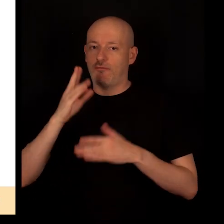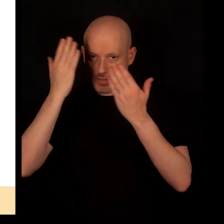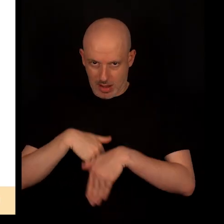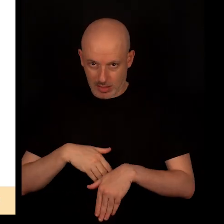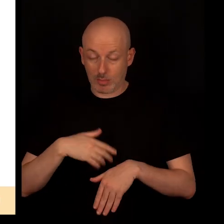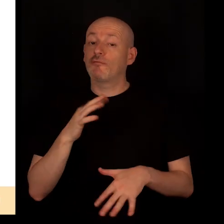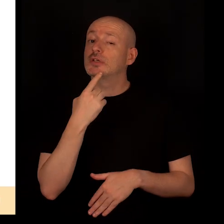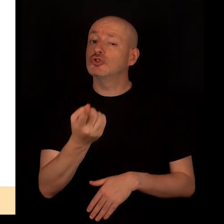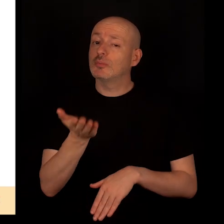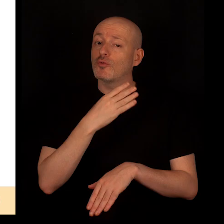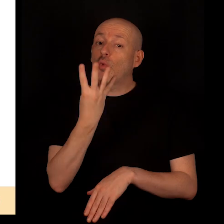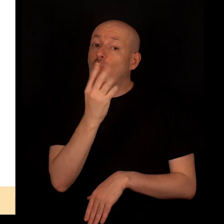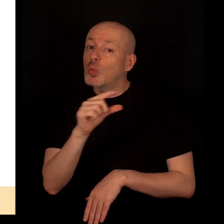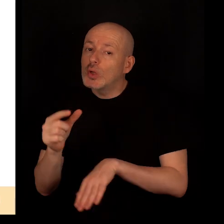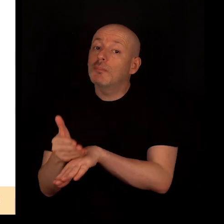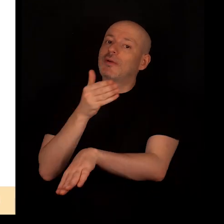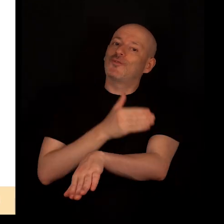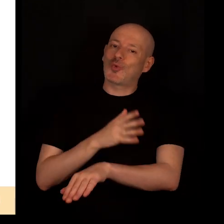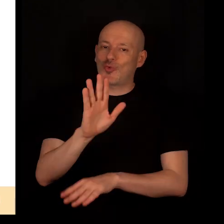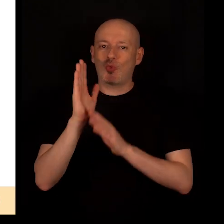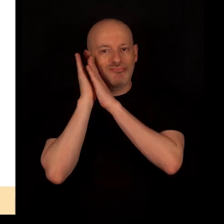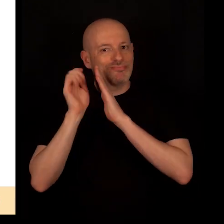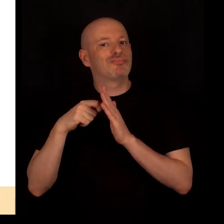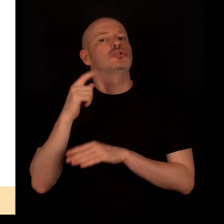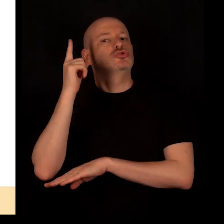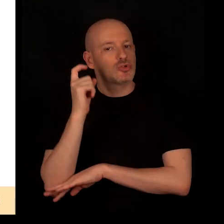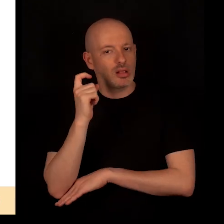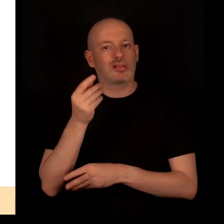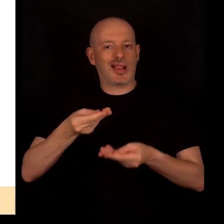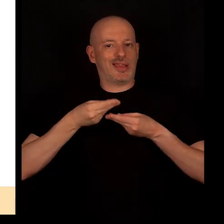As I said, at least 4 weeks before your residency starts. To give us some time.